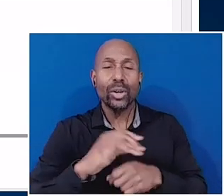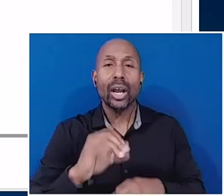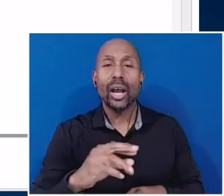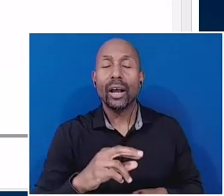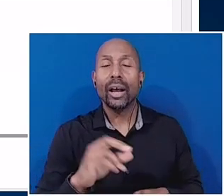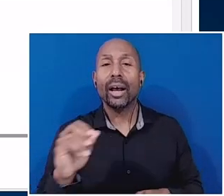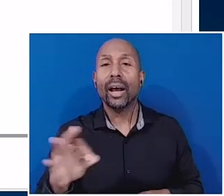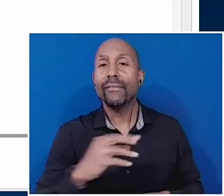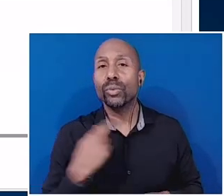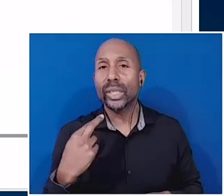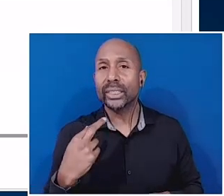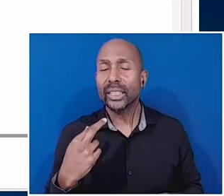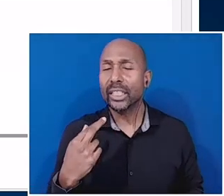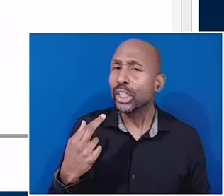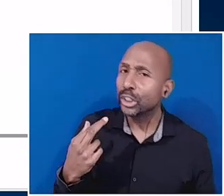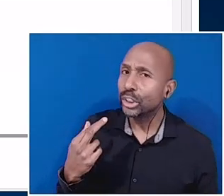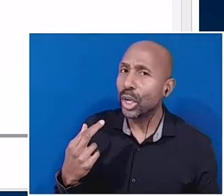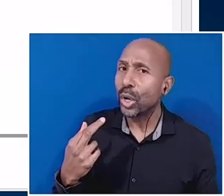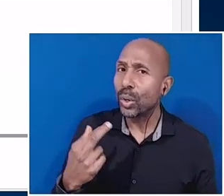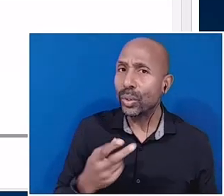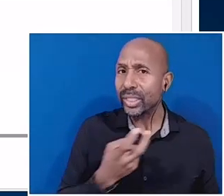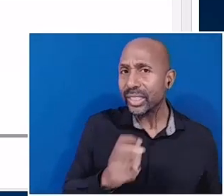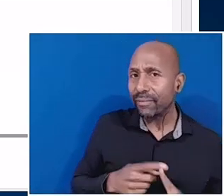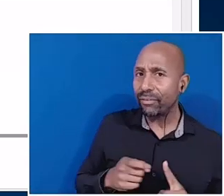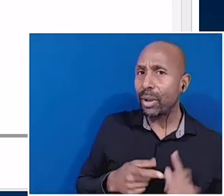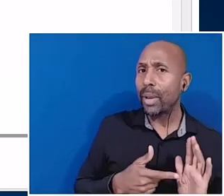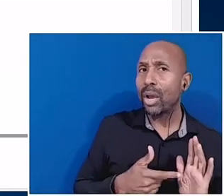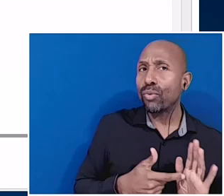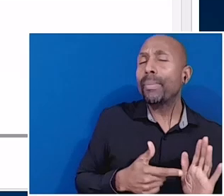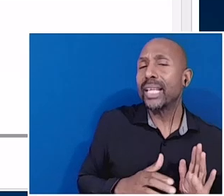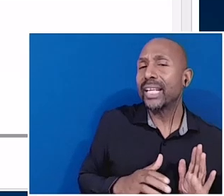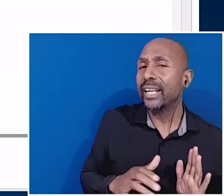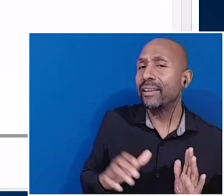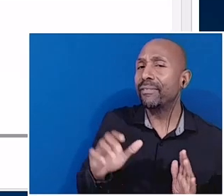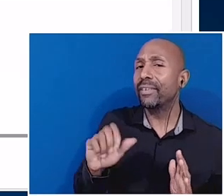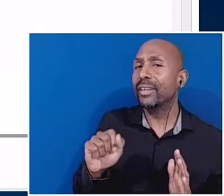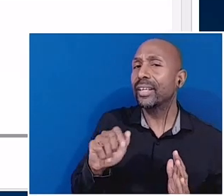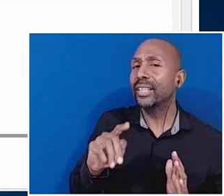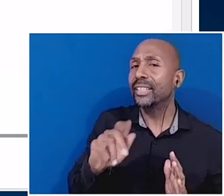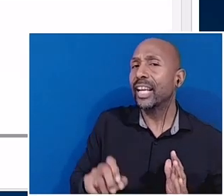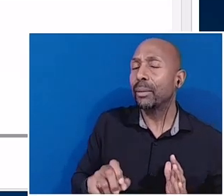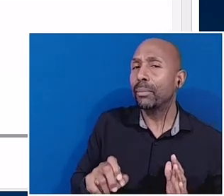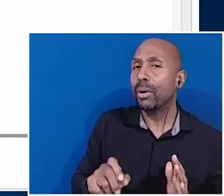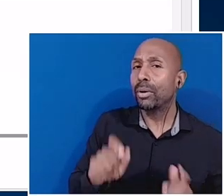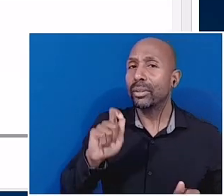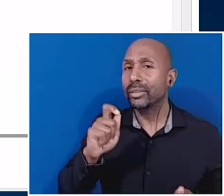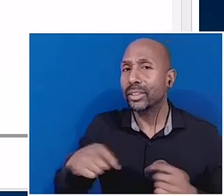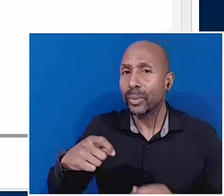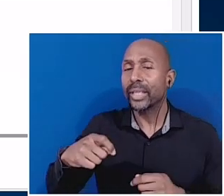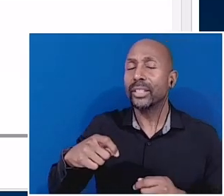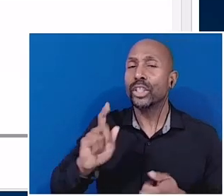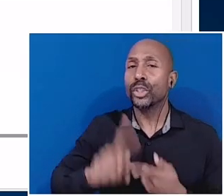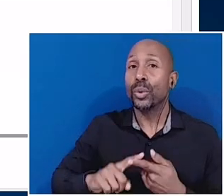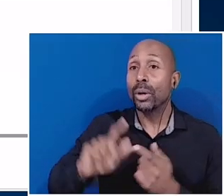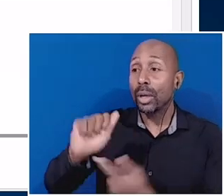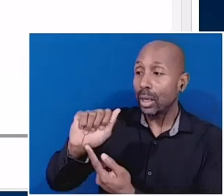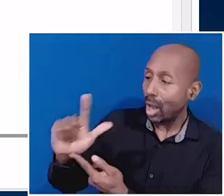from representative sample to all locations. From our perspective, this does create an undue logistical burden and cost